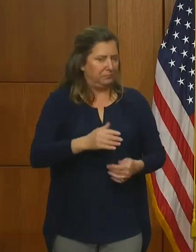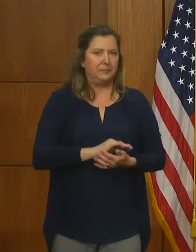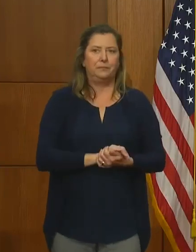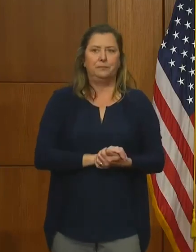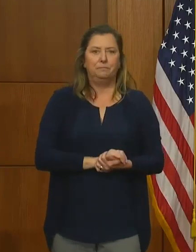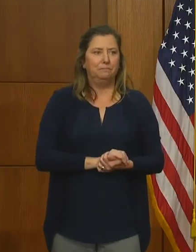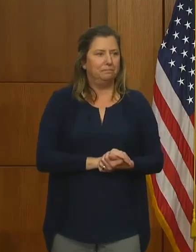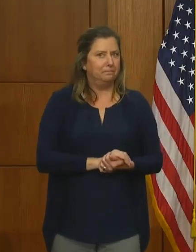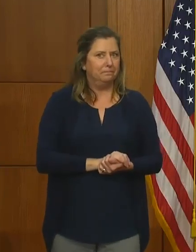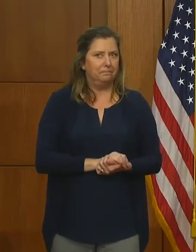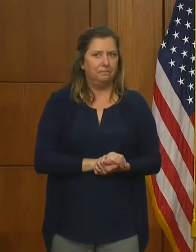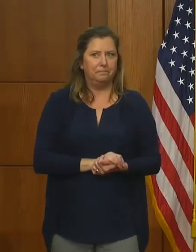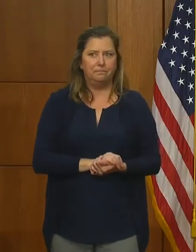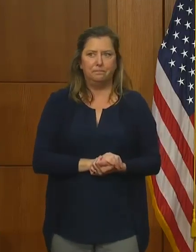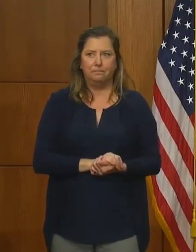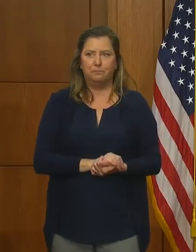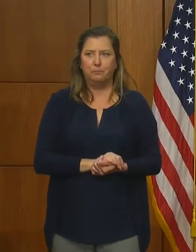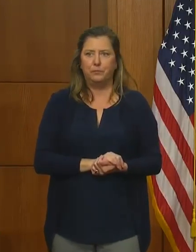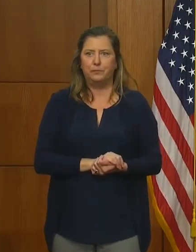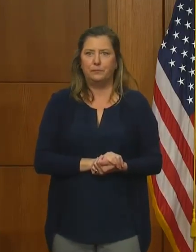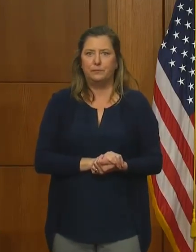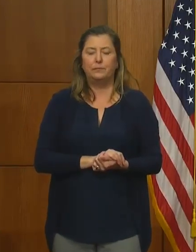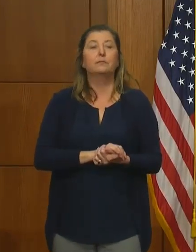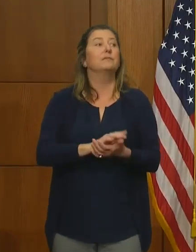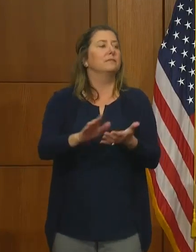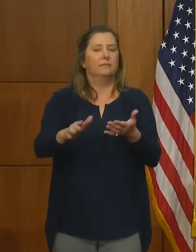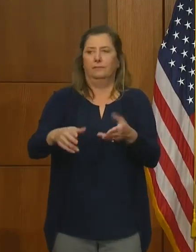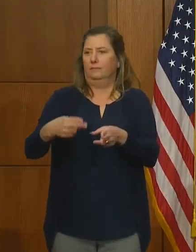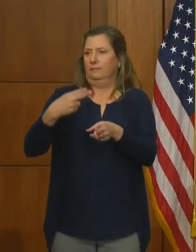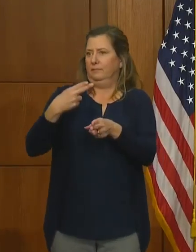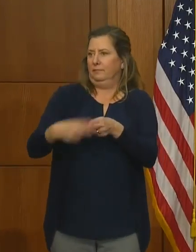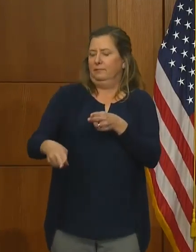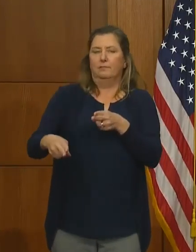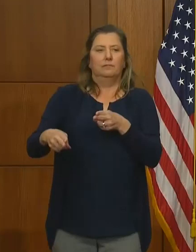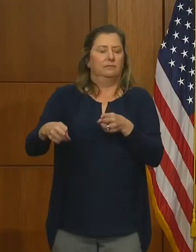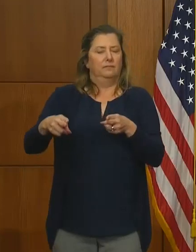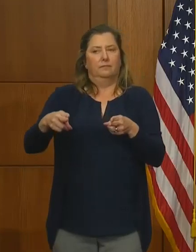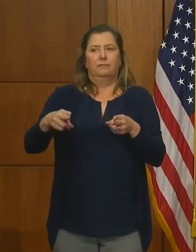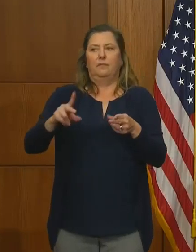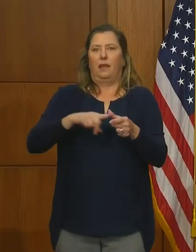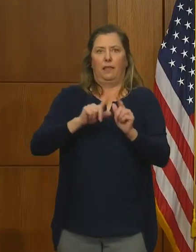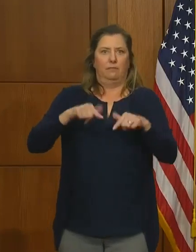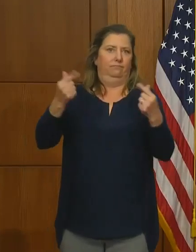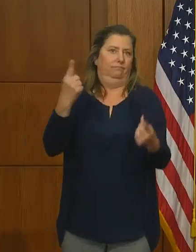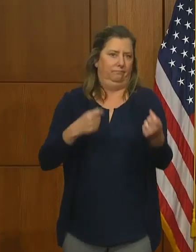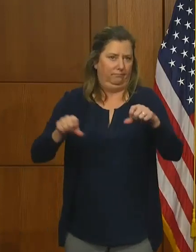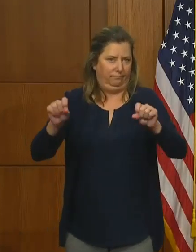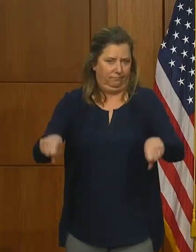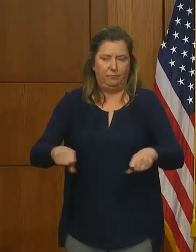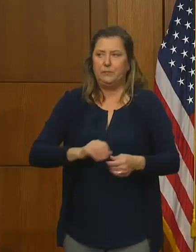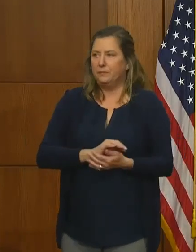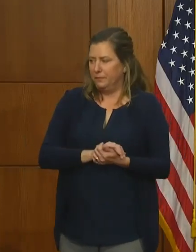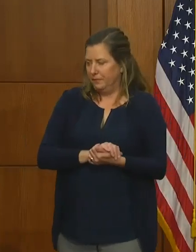TO TAKE YOUR QUESTIONS. DR OLIVER. THANK YOU GOVERNOR.